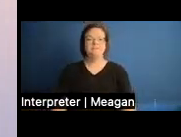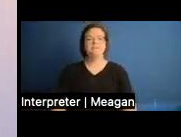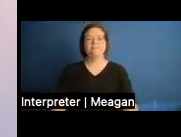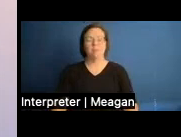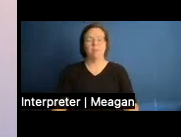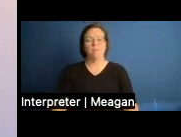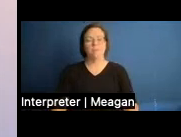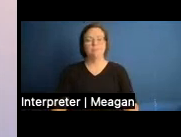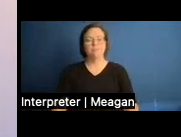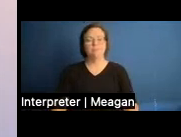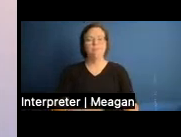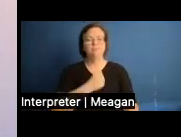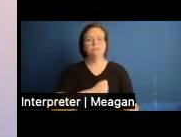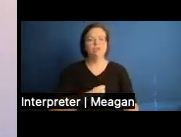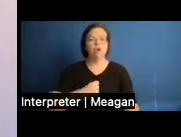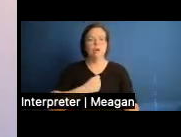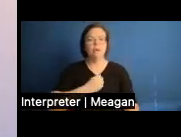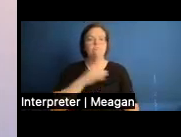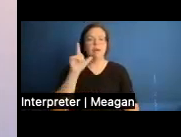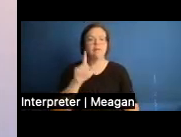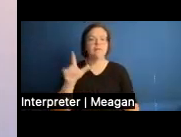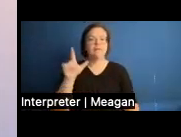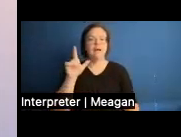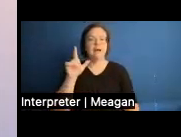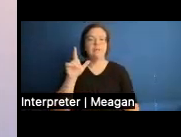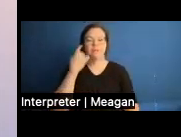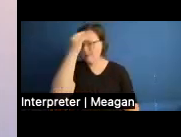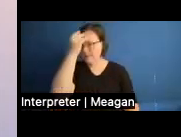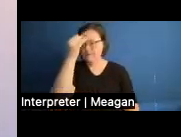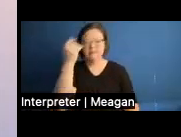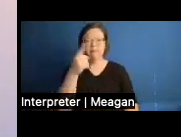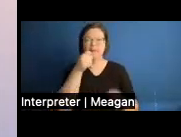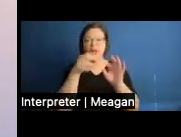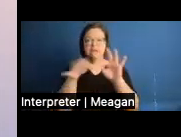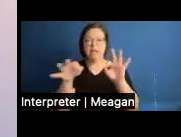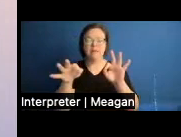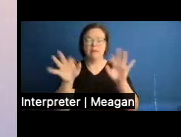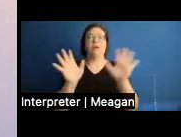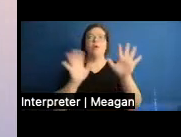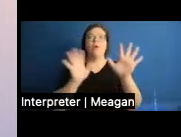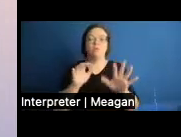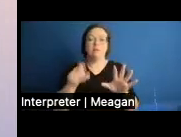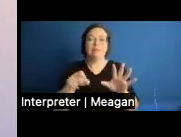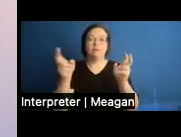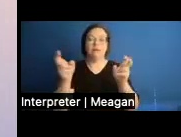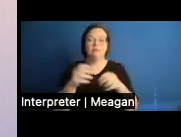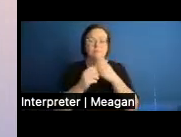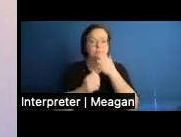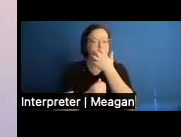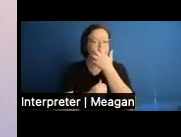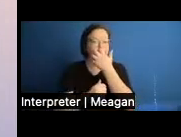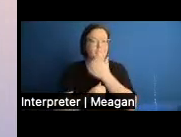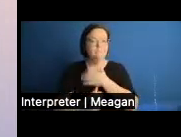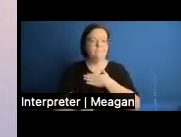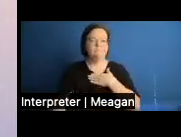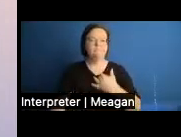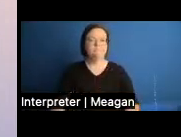Sorry, my librarian mind anytime I see something not cited, I'm like, Ooh, not great. So what I